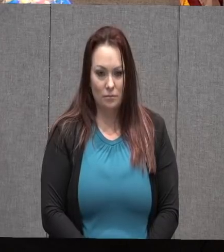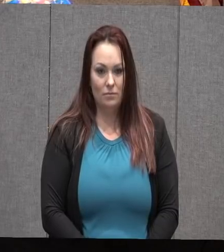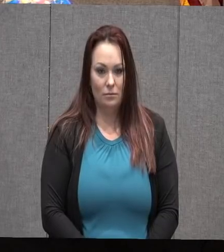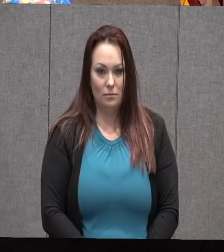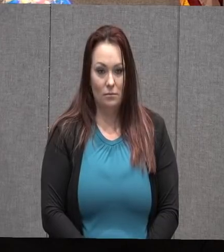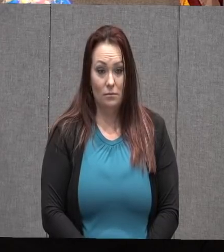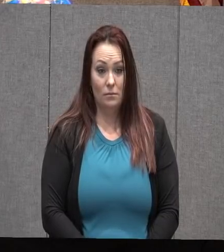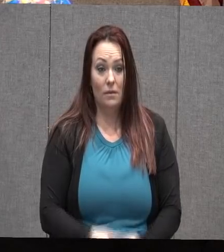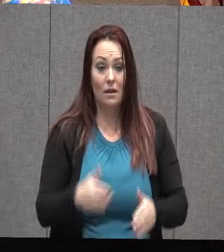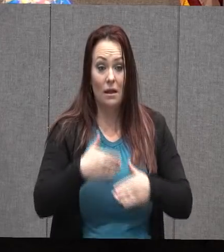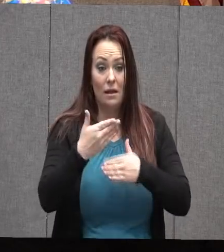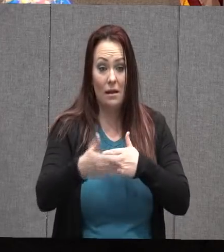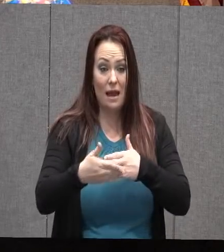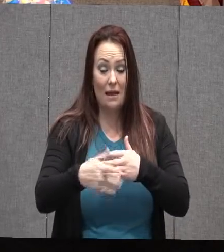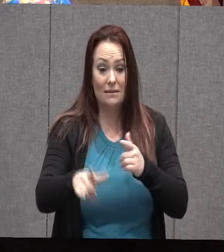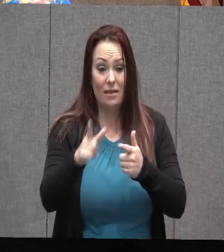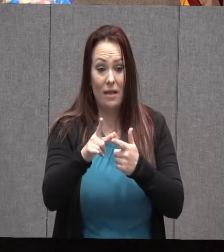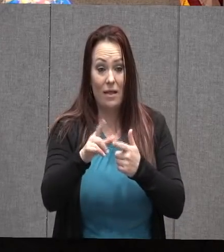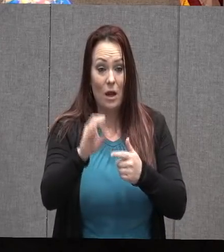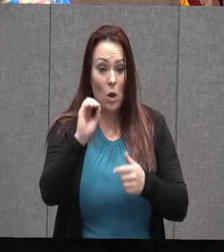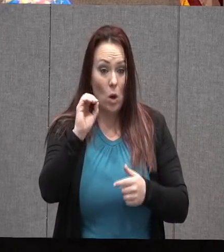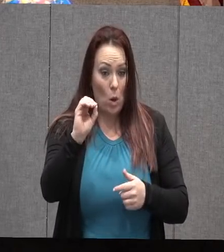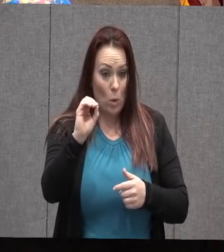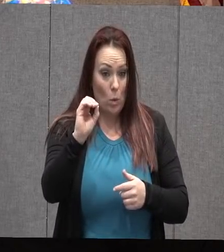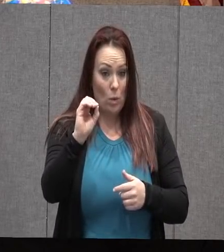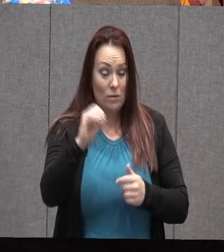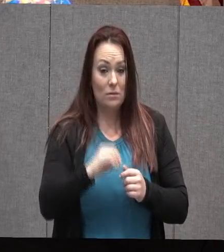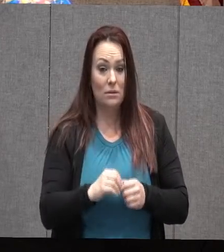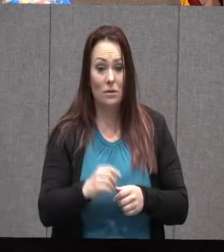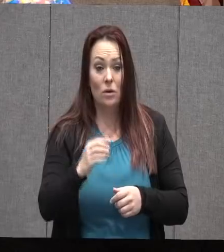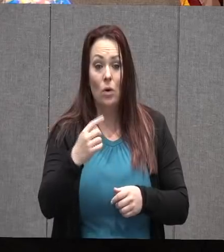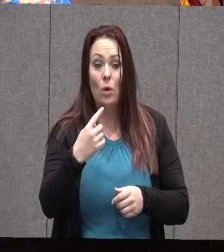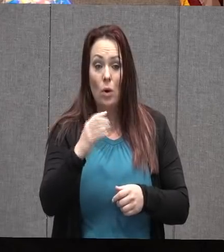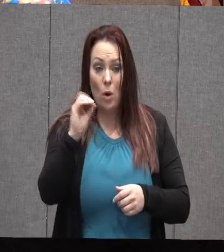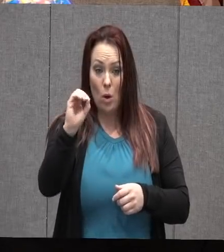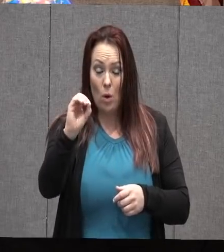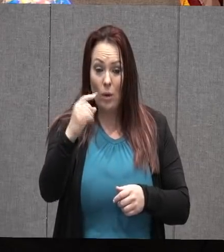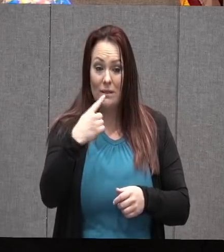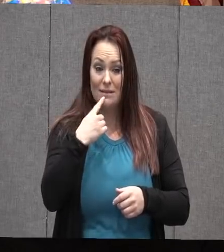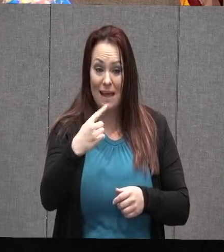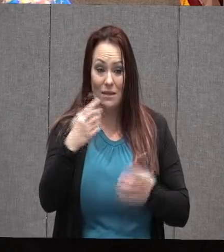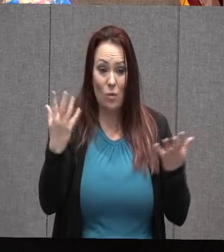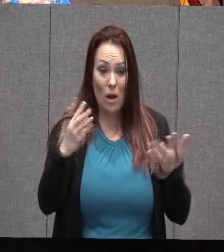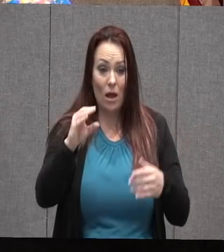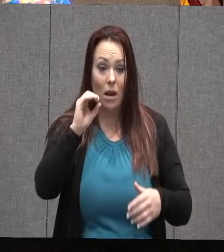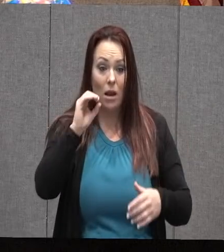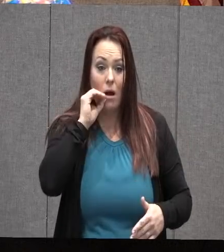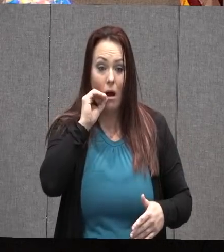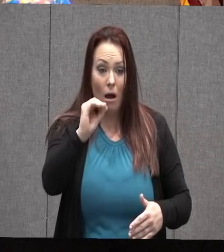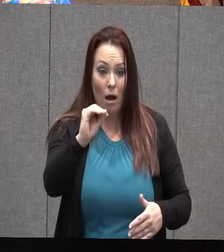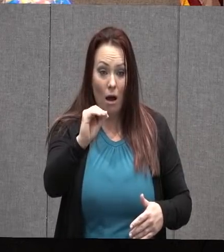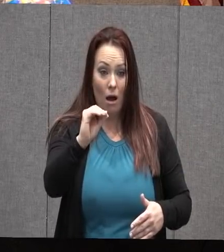Okay, next we'll do letter o. O says oh, can you think of some words